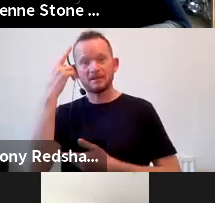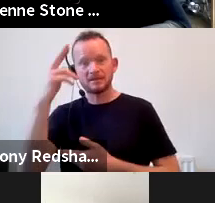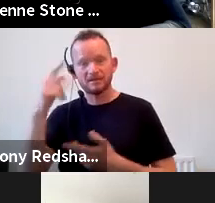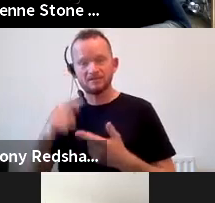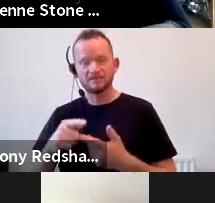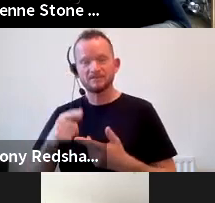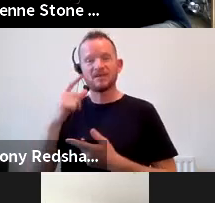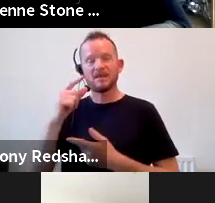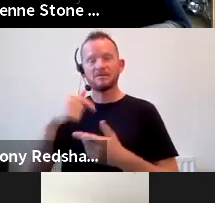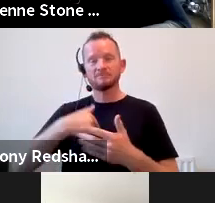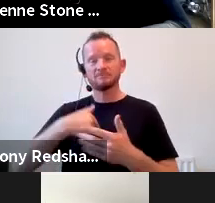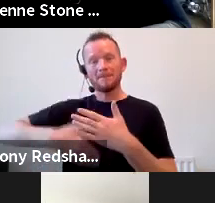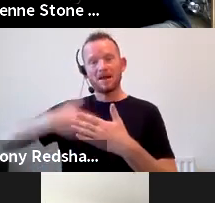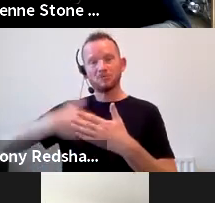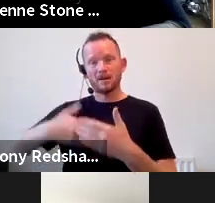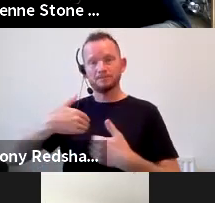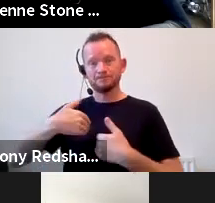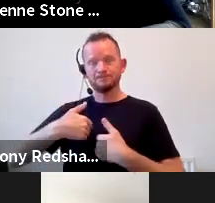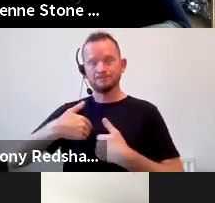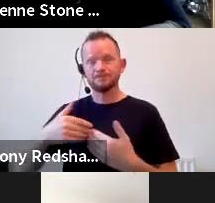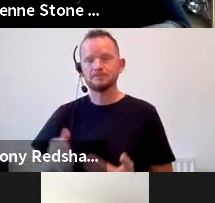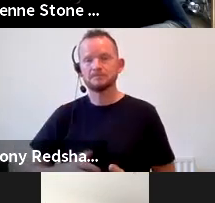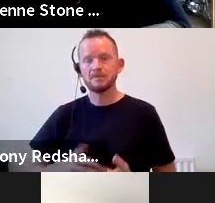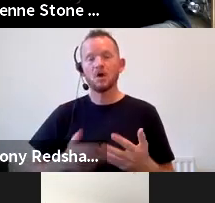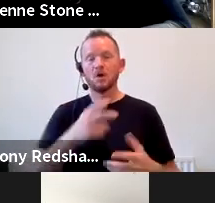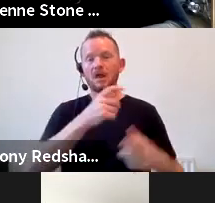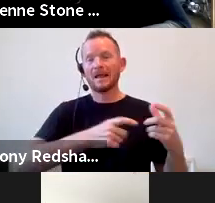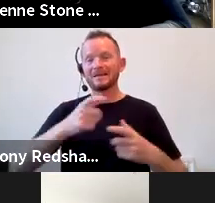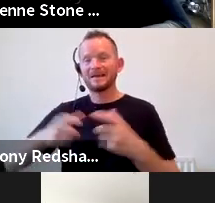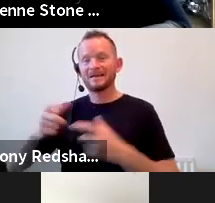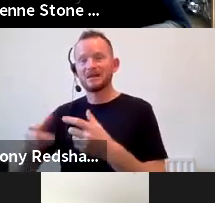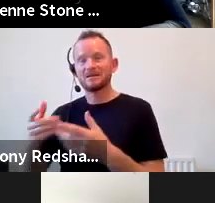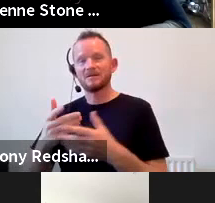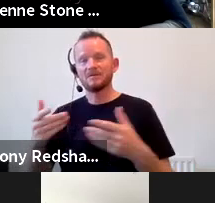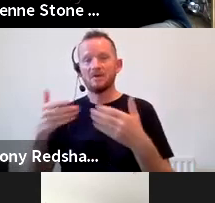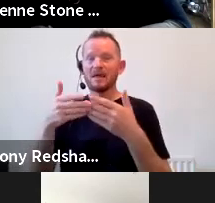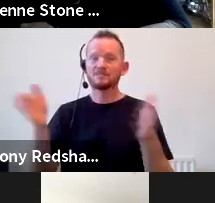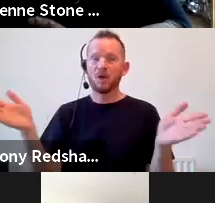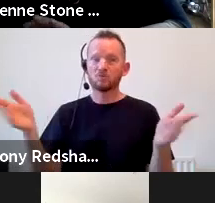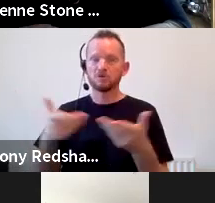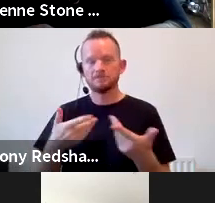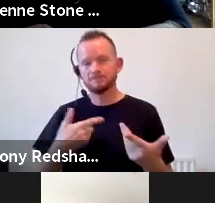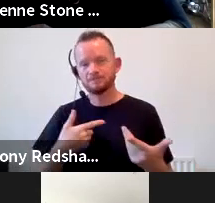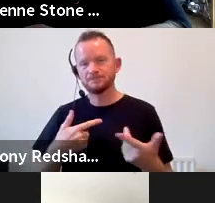Give you a little bit of background because the other candidates have added quite a bit of exposure.